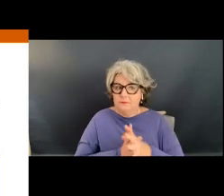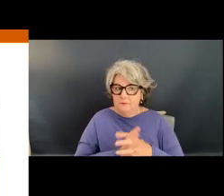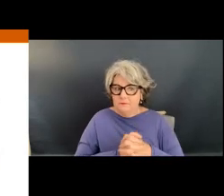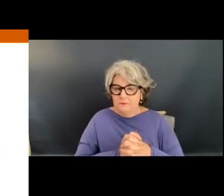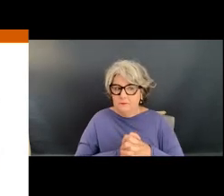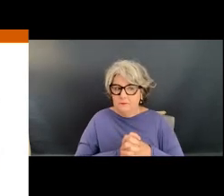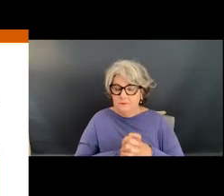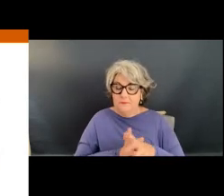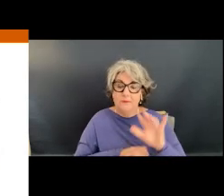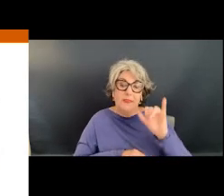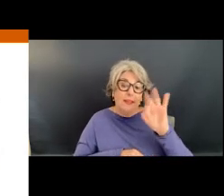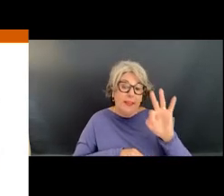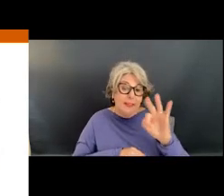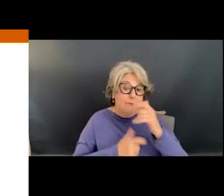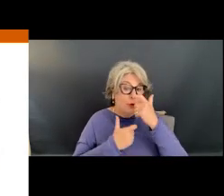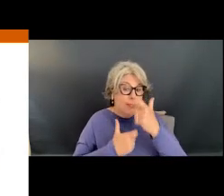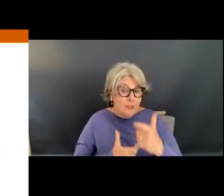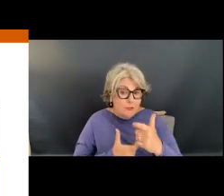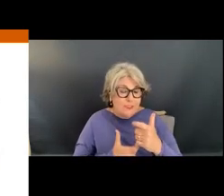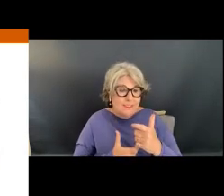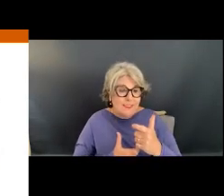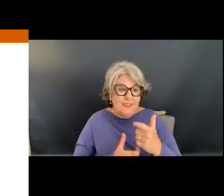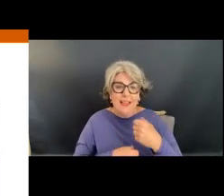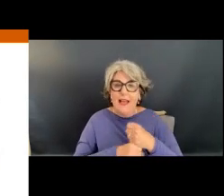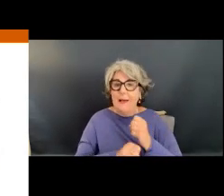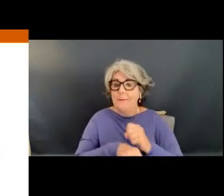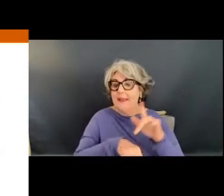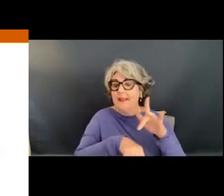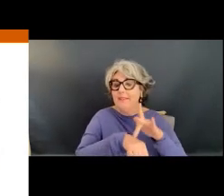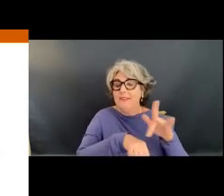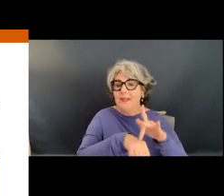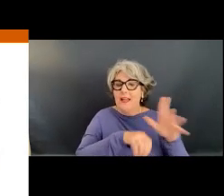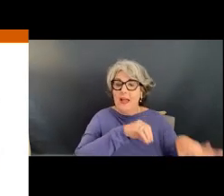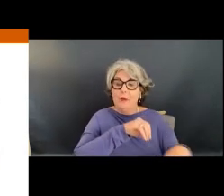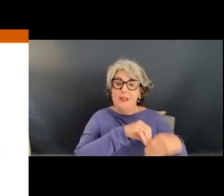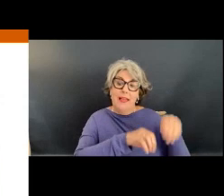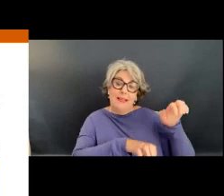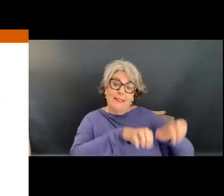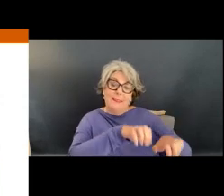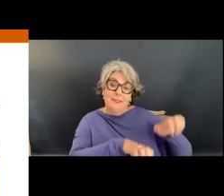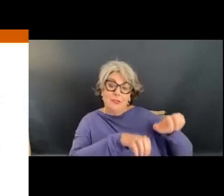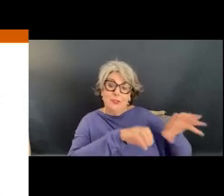and I'll put it in the chat here, an example, step one,